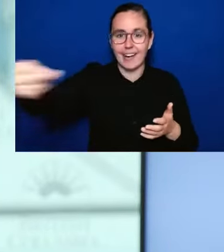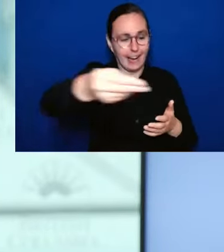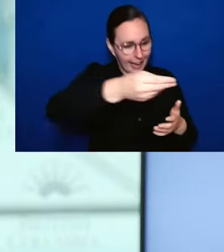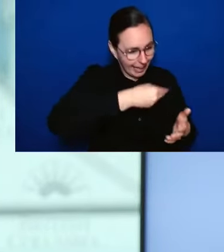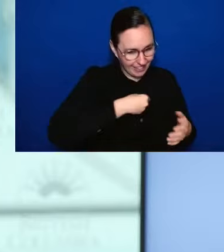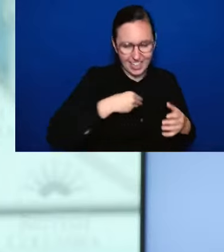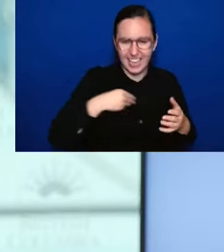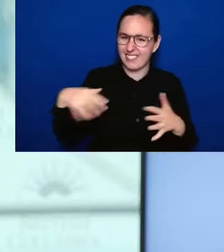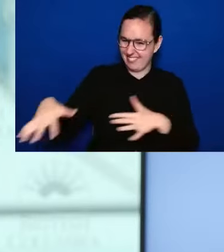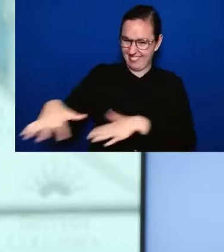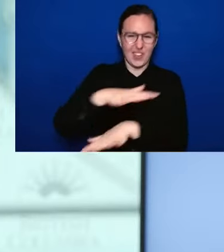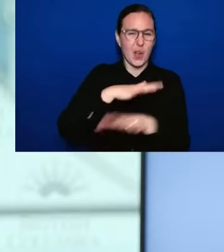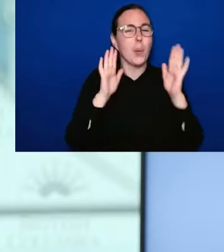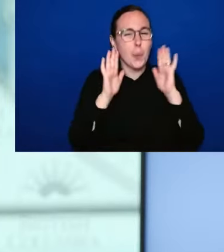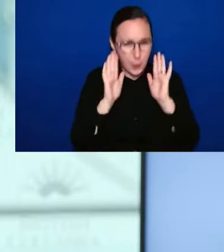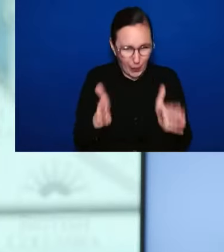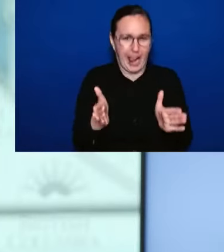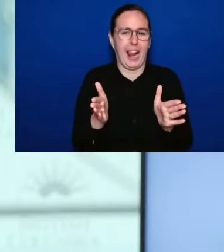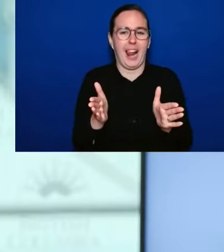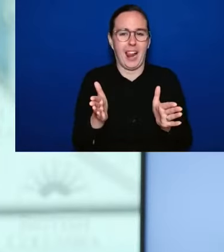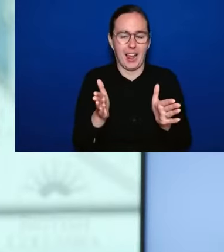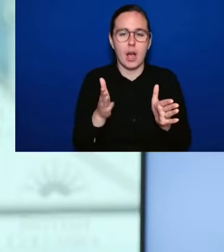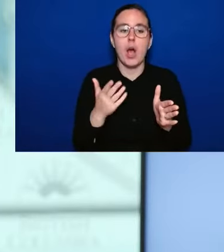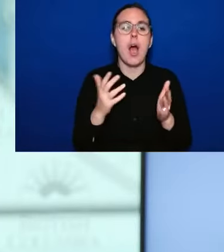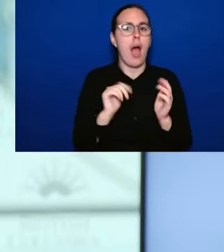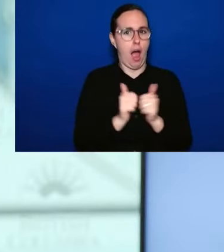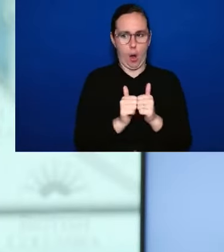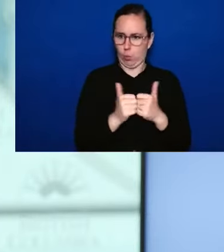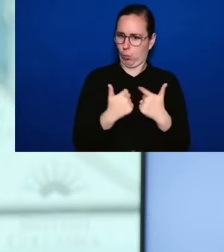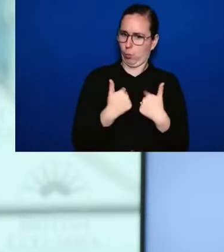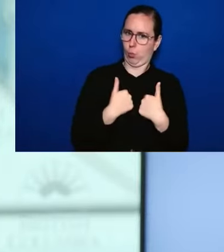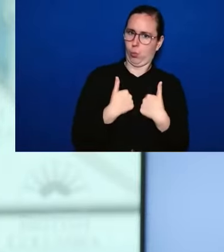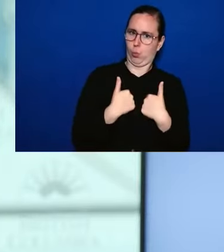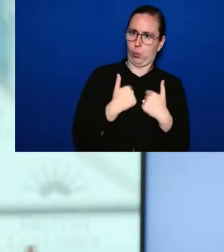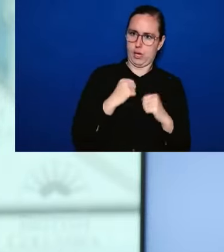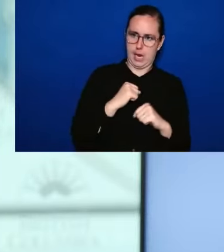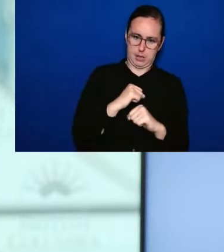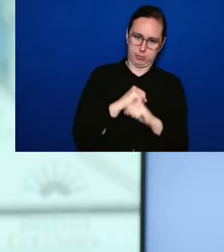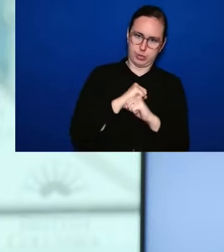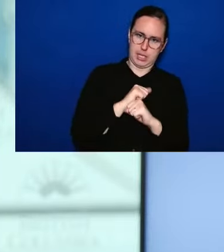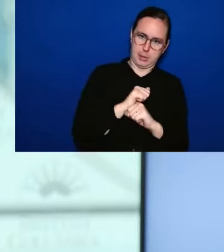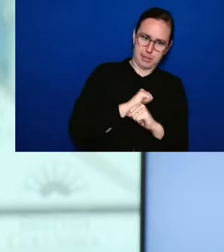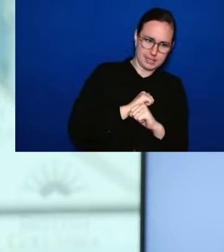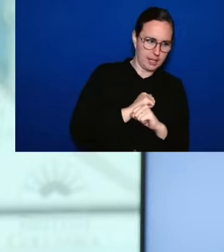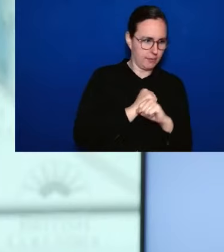your life and so having. My vaccine. Protects me and that